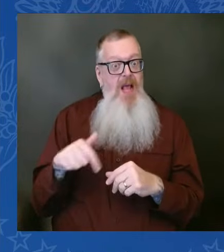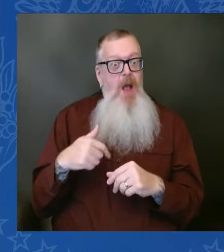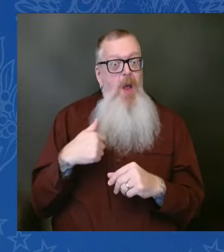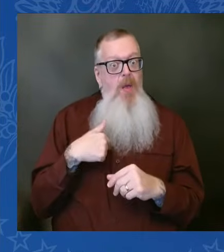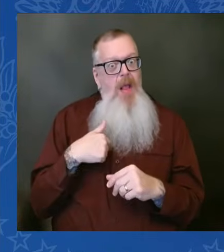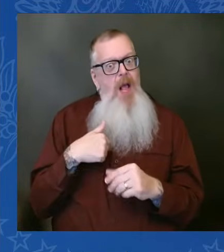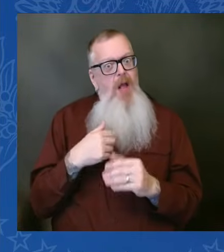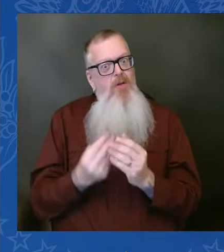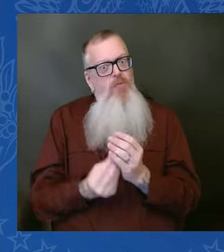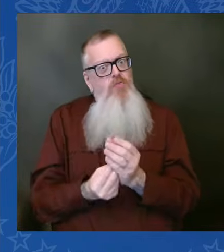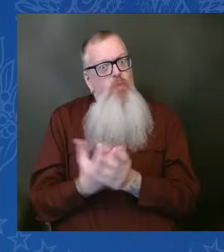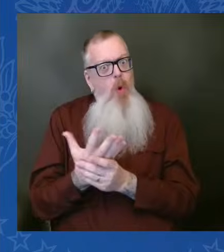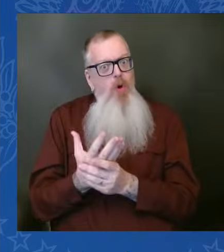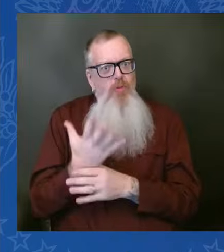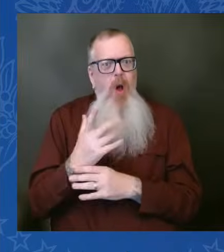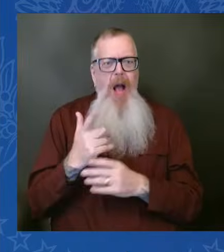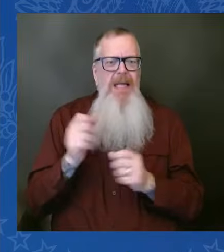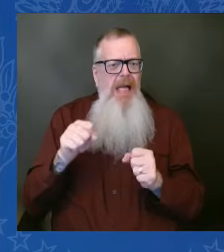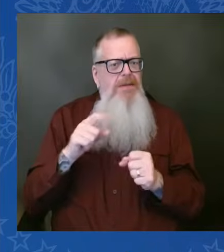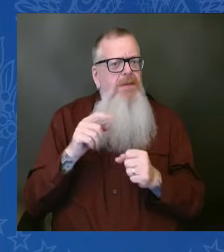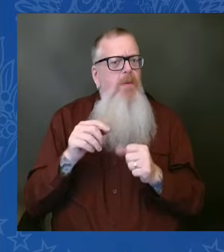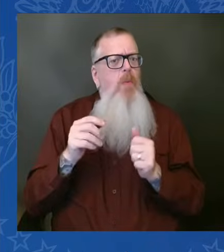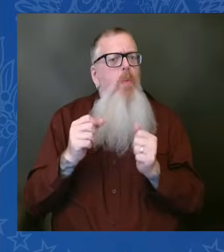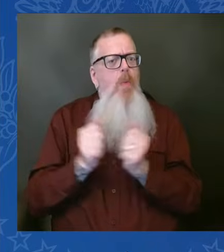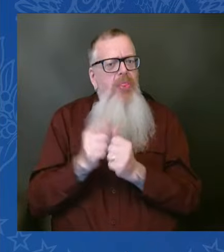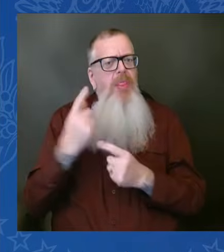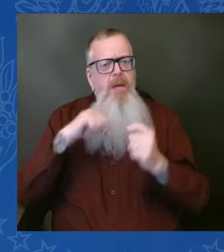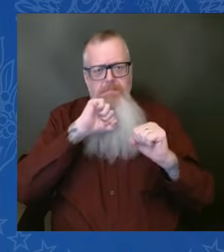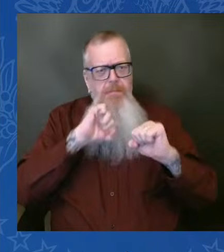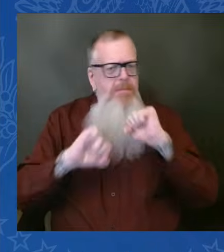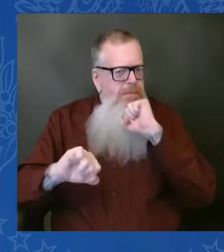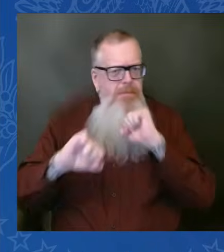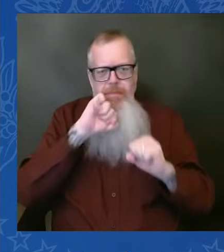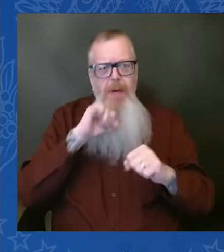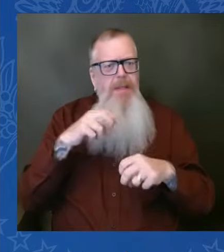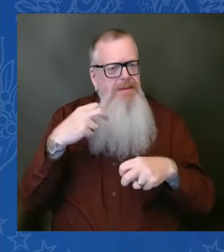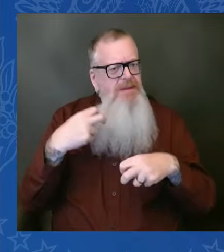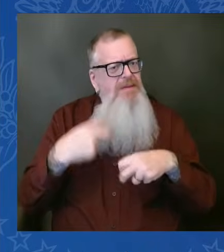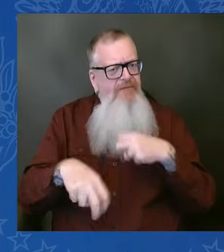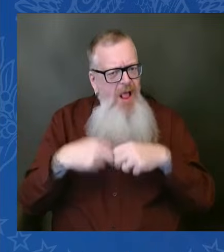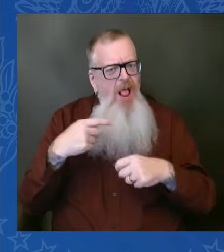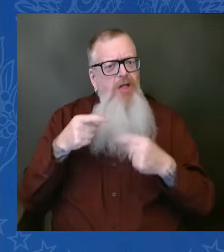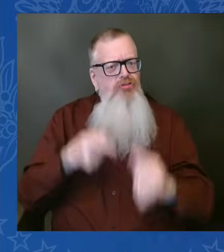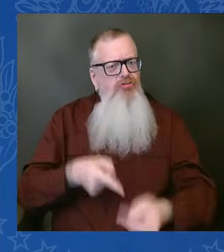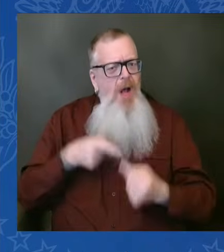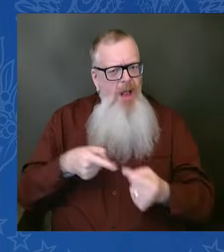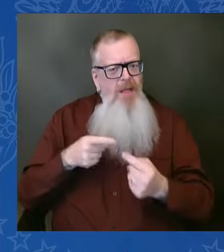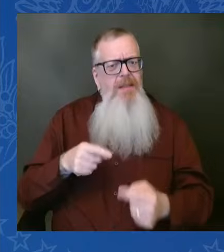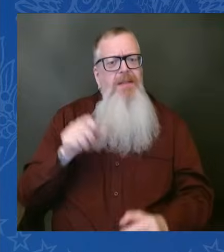due to disruptions from the pandemic and Putin’s war in Ukraine. We acted quickly to get inflation down